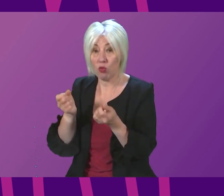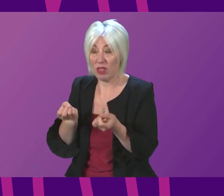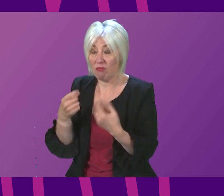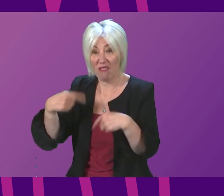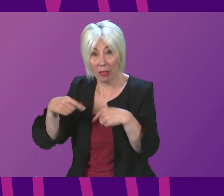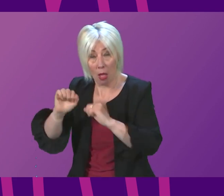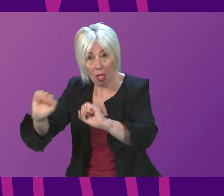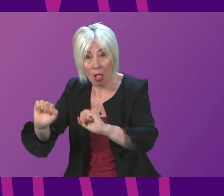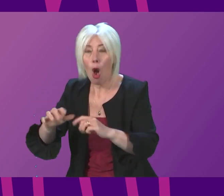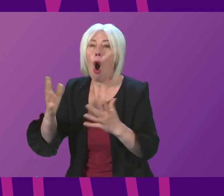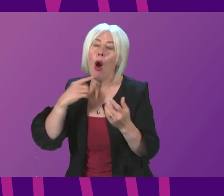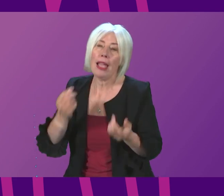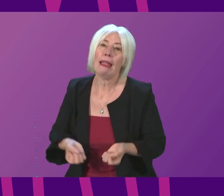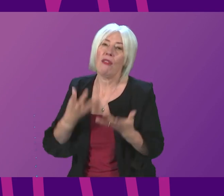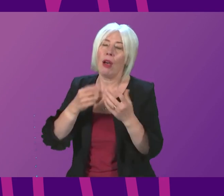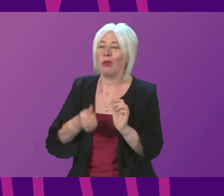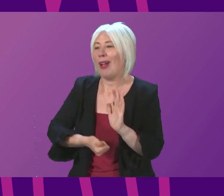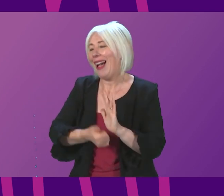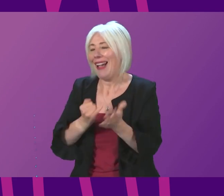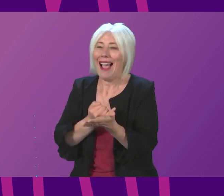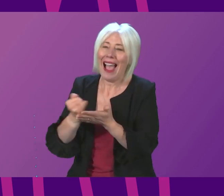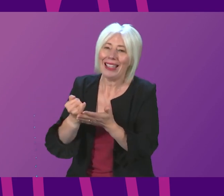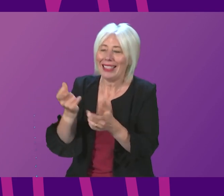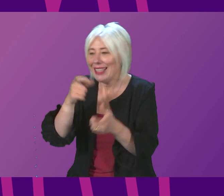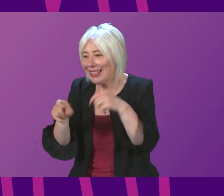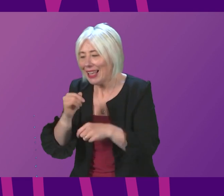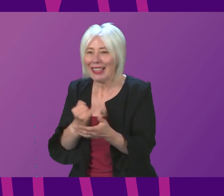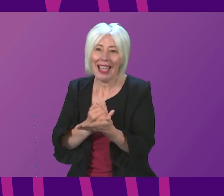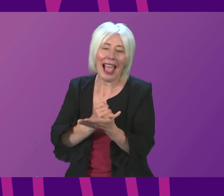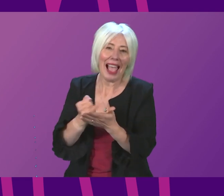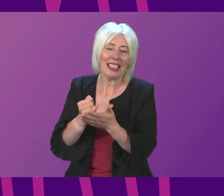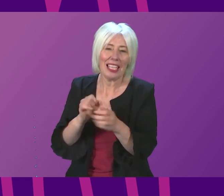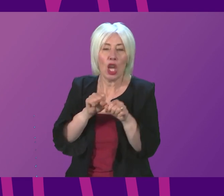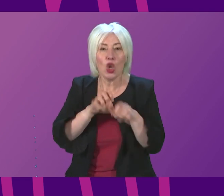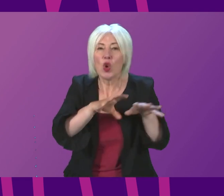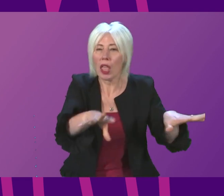Is caving in to the anti-science, anti-nuclear dogma of the Greens yet another price that